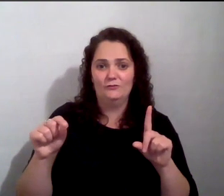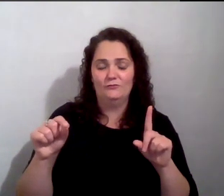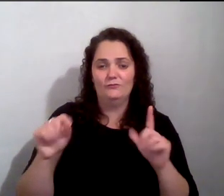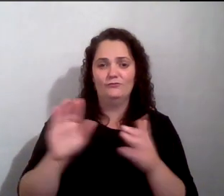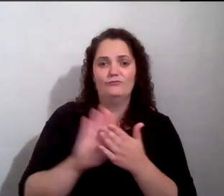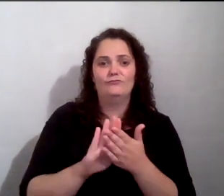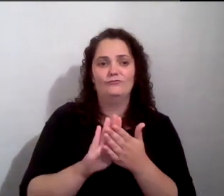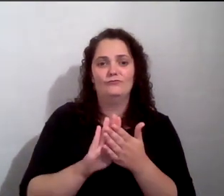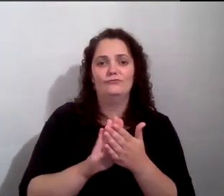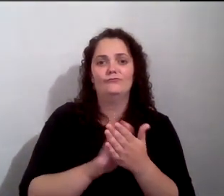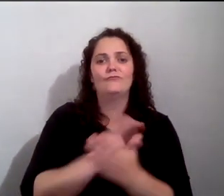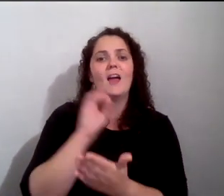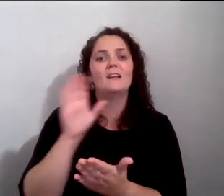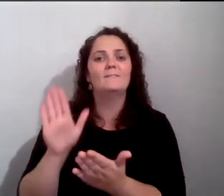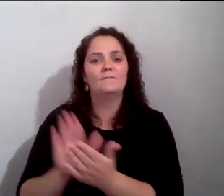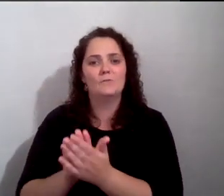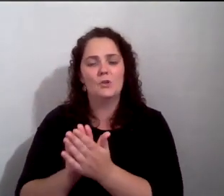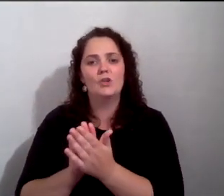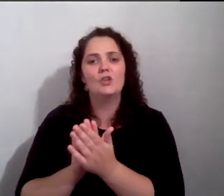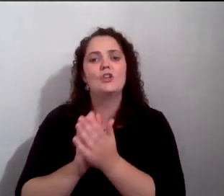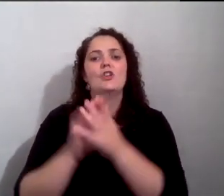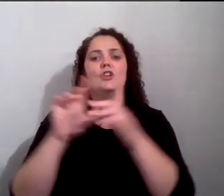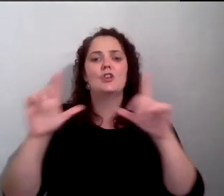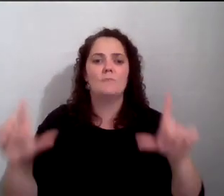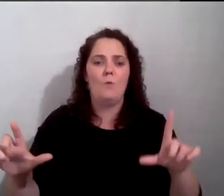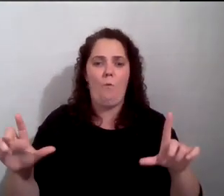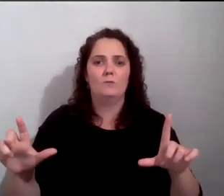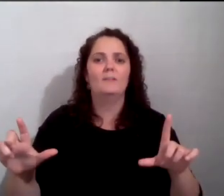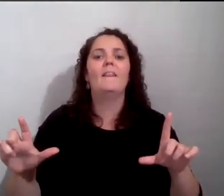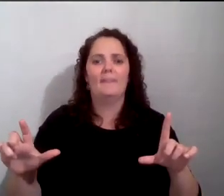and then I transfer the digital image onto the